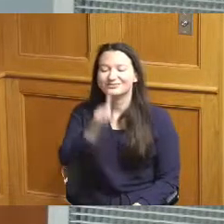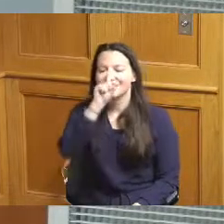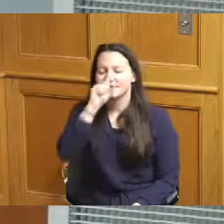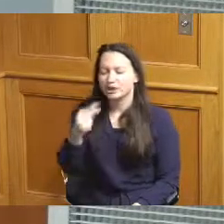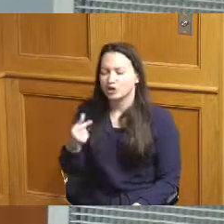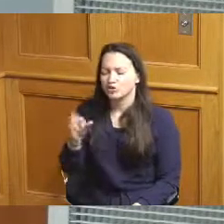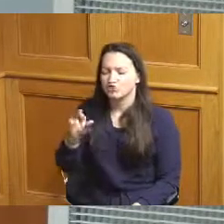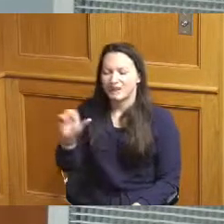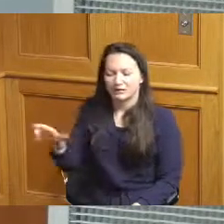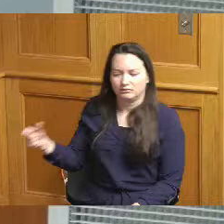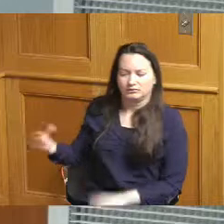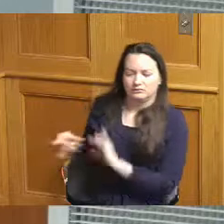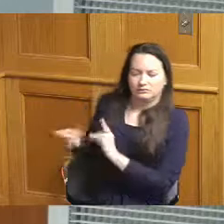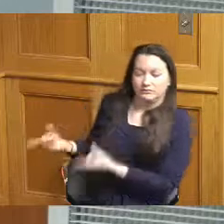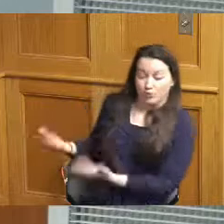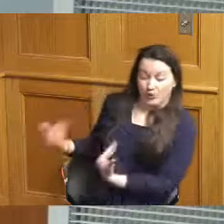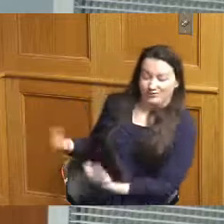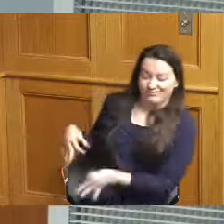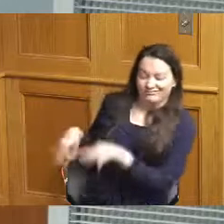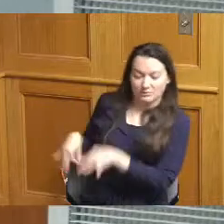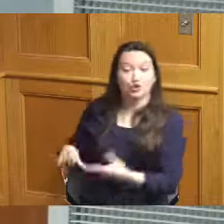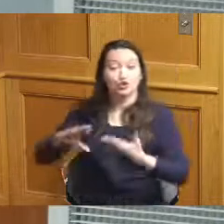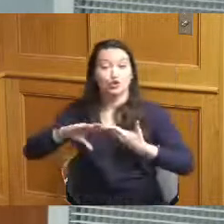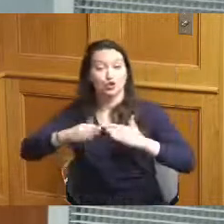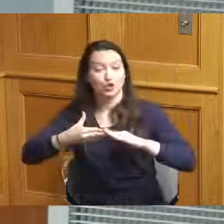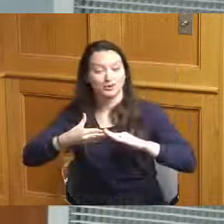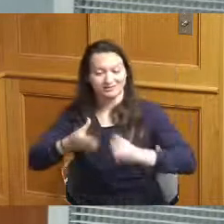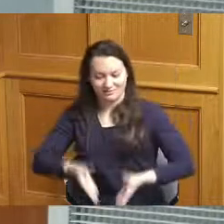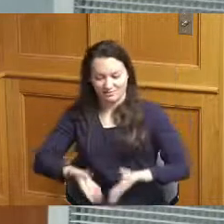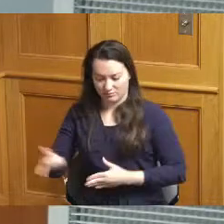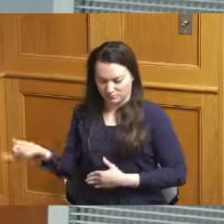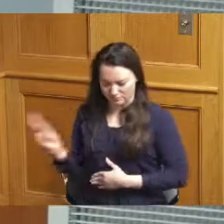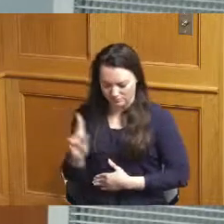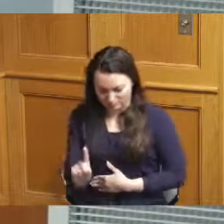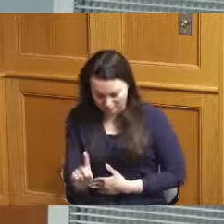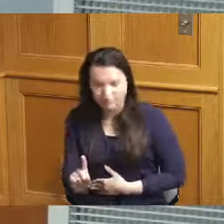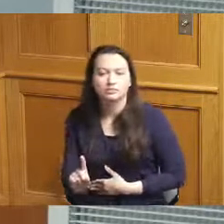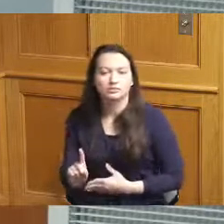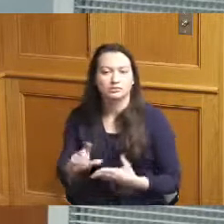me to go ahead and explain it but basically the community is allowed to come in and I think the